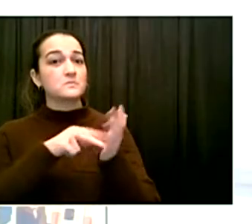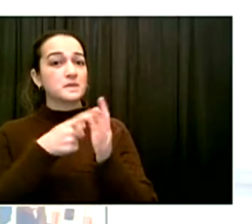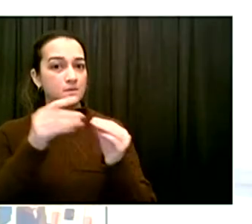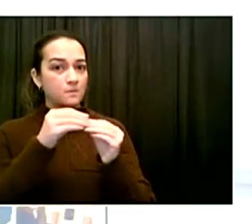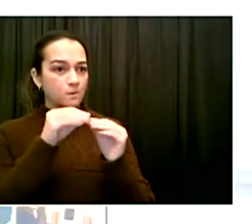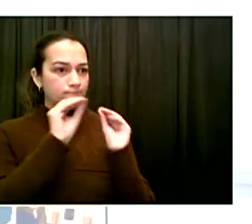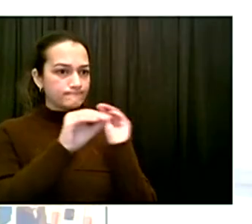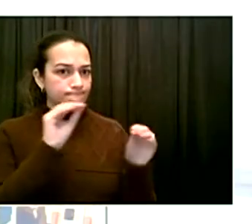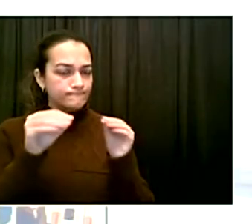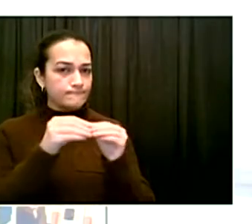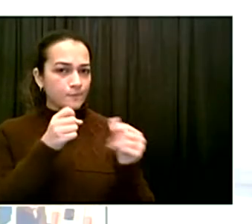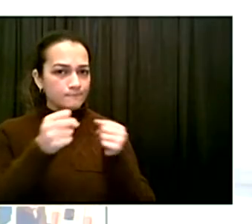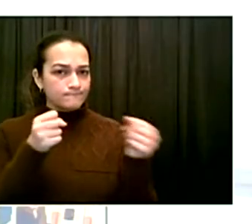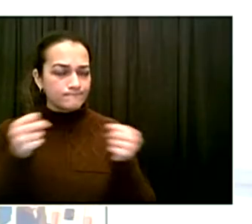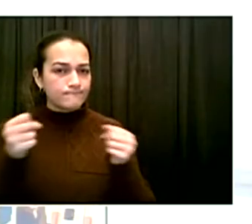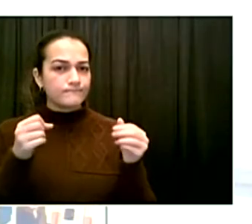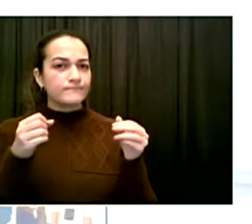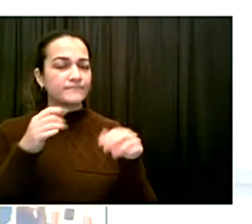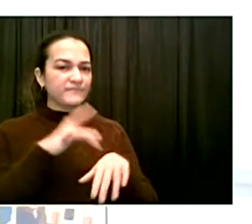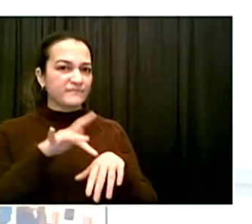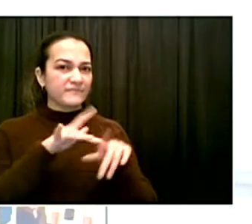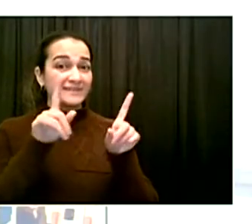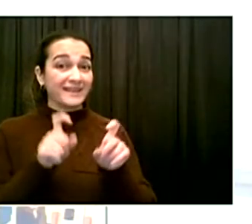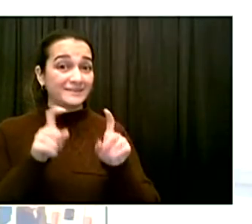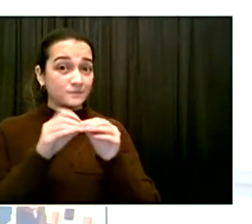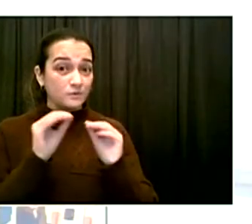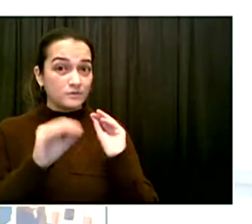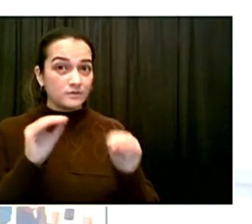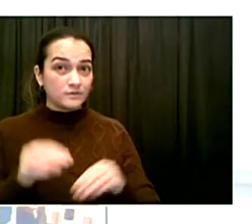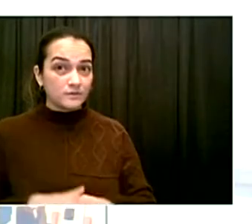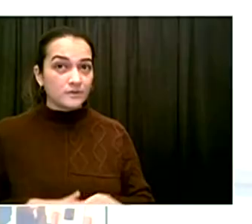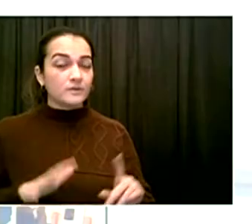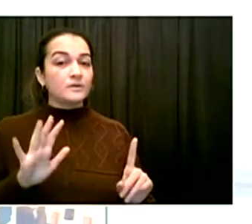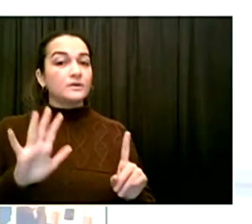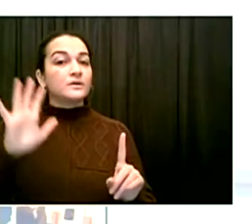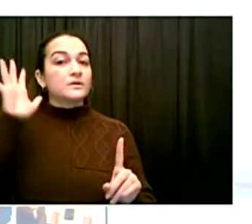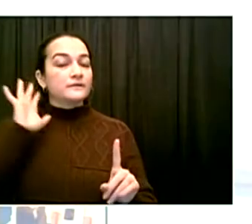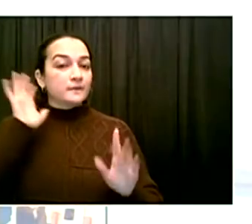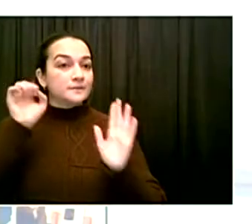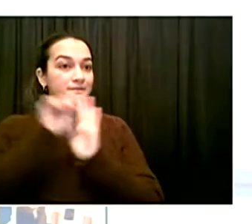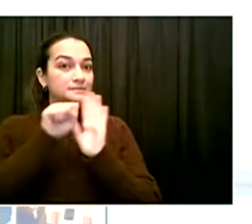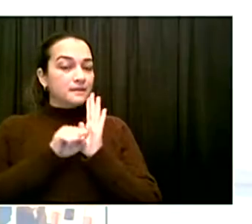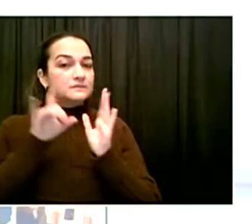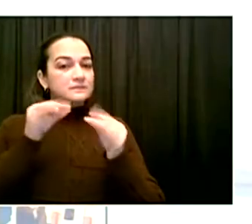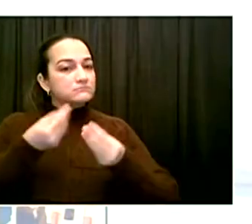SO, I KNOW MORE TEST SITES ARE OPENING UP AND ACCESS IS OPENING UP IN A FEW DAYS, BUT THE STATE USED TO HAVE REALLY